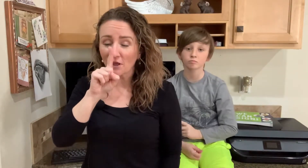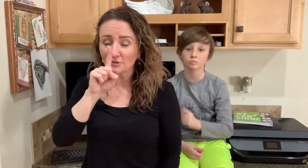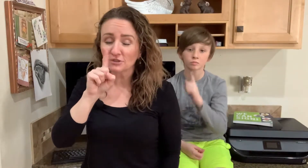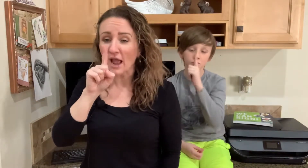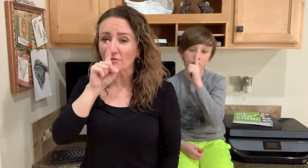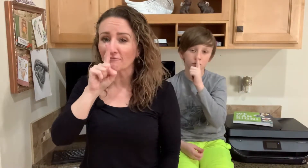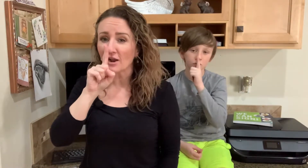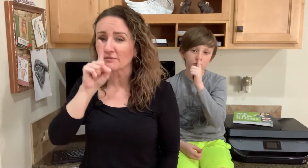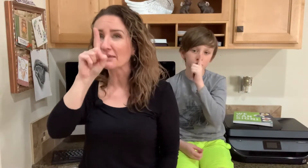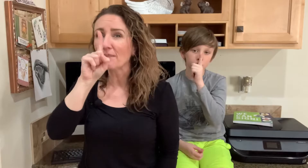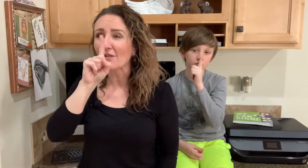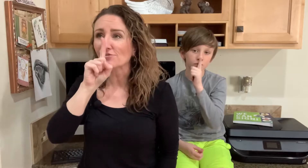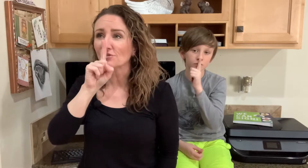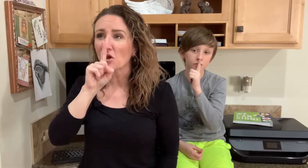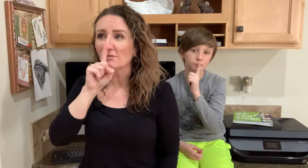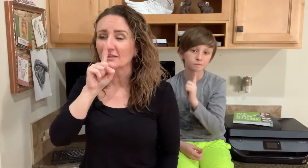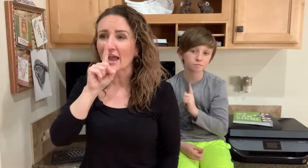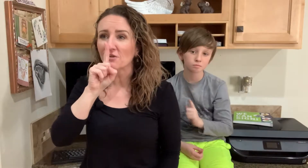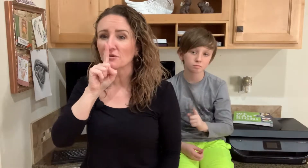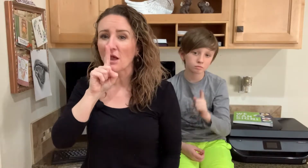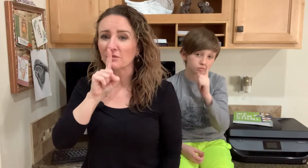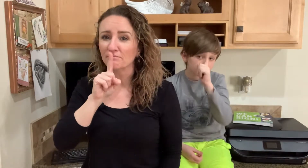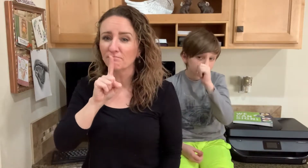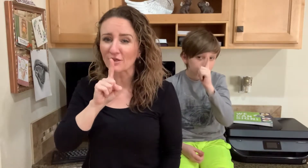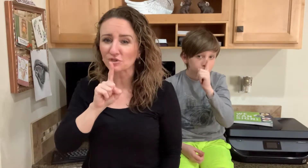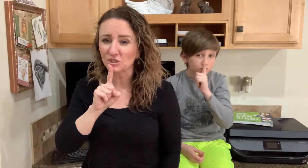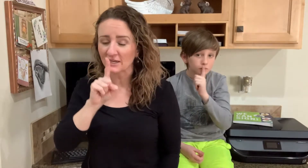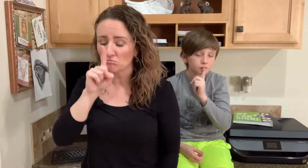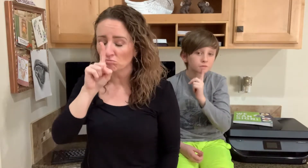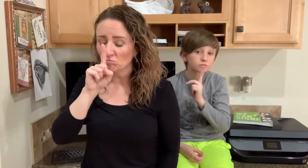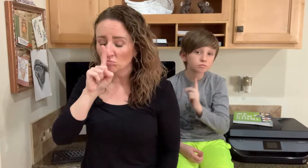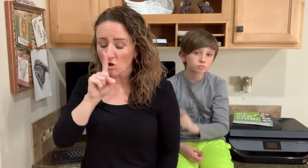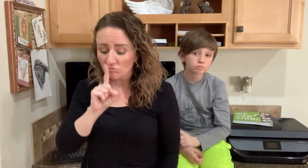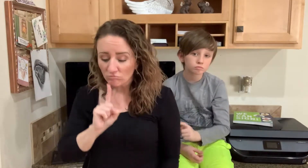Down, down the front like past your nose and down your mouth past your chin.